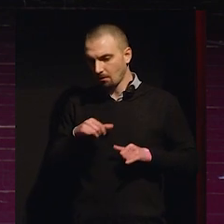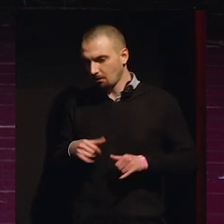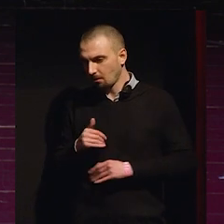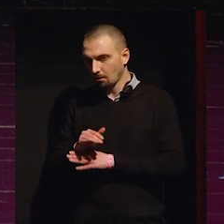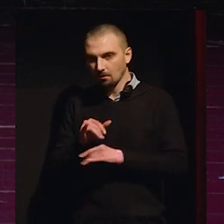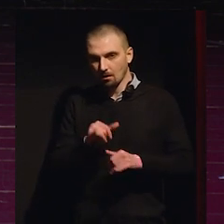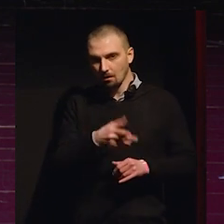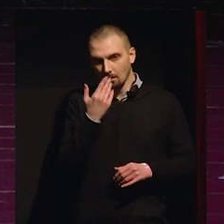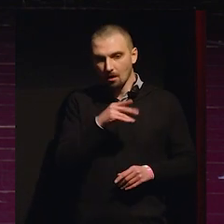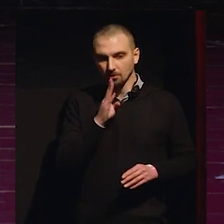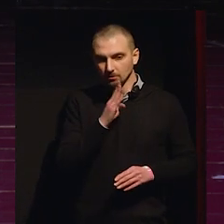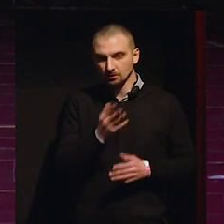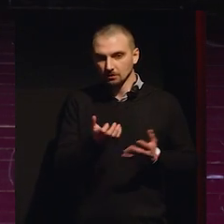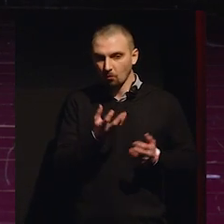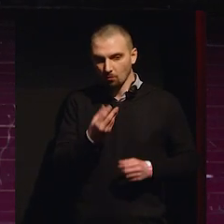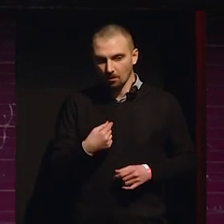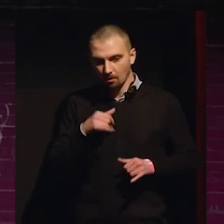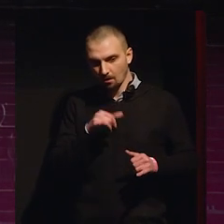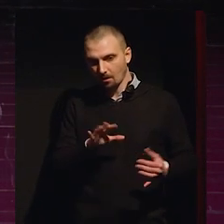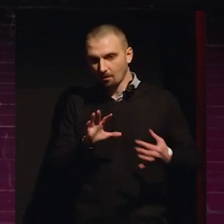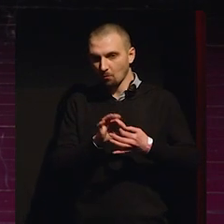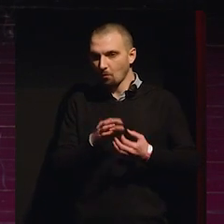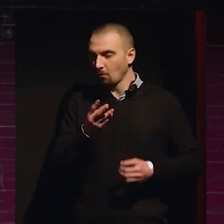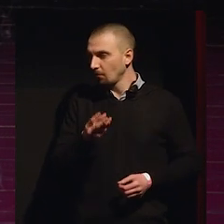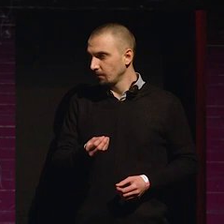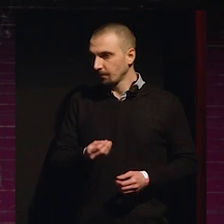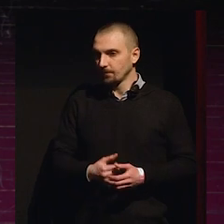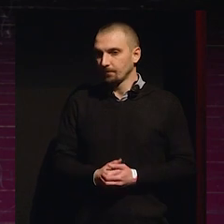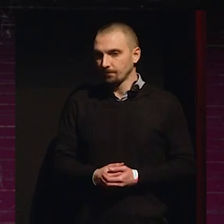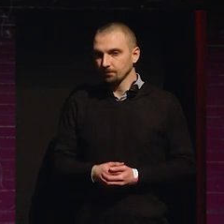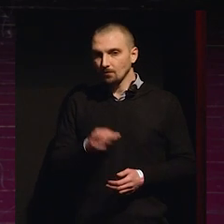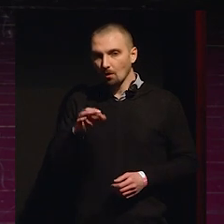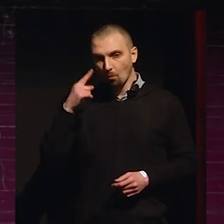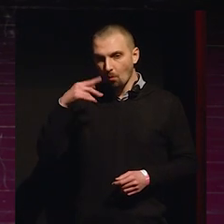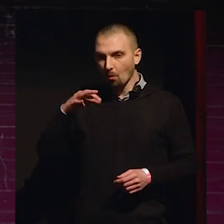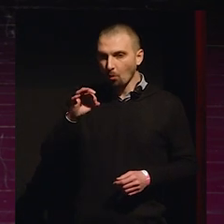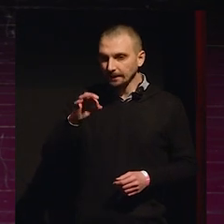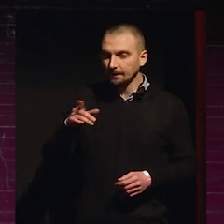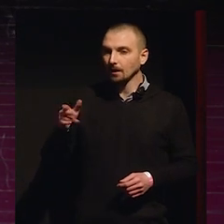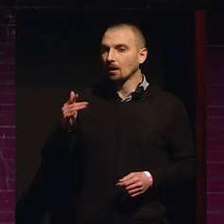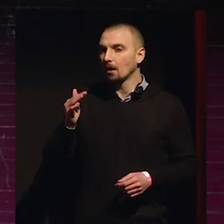And I know that I’m not alone. On this issue, many autistics see themselves in other autistics and only this way